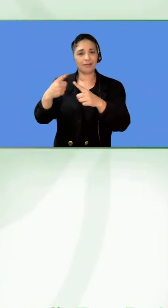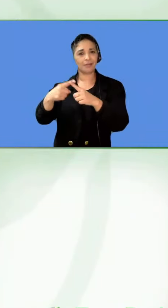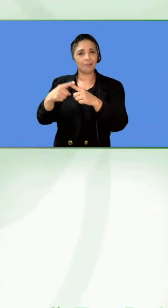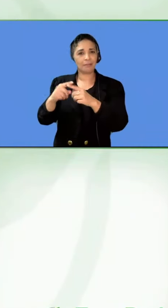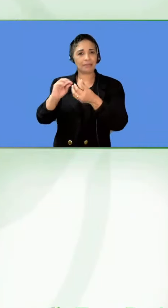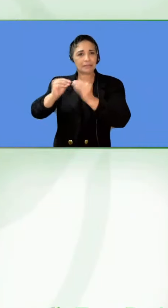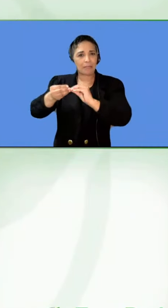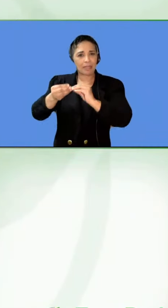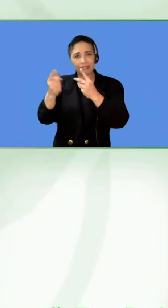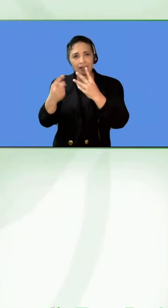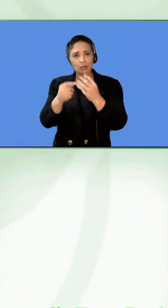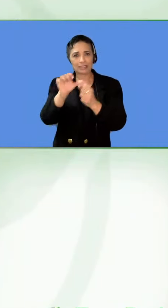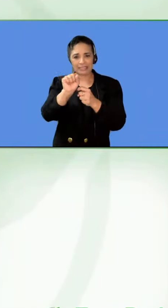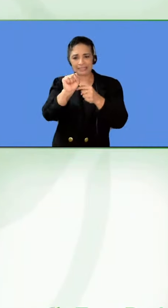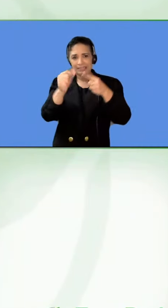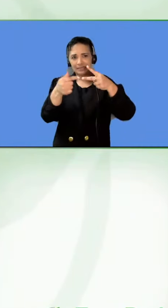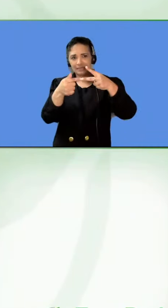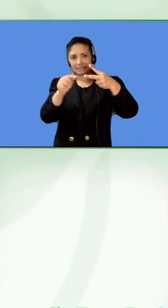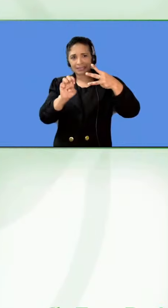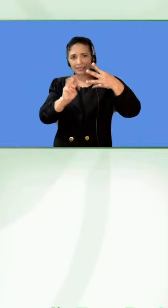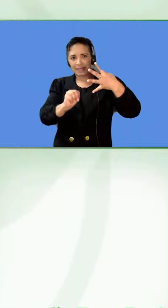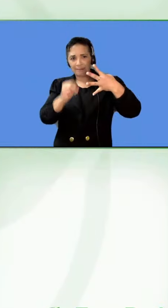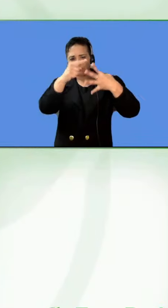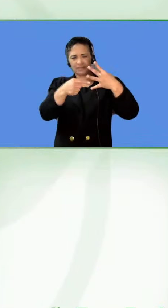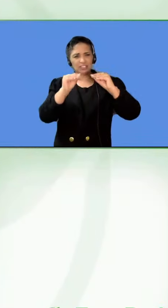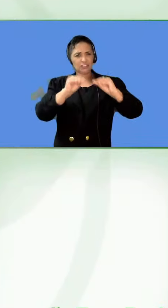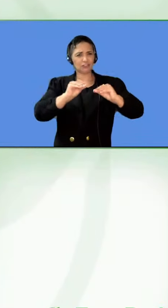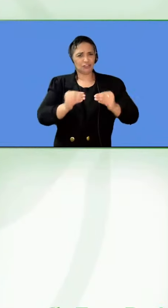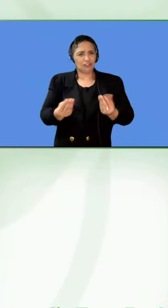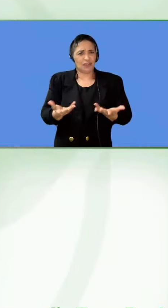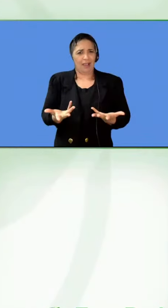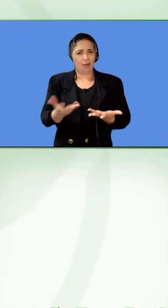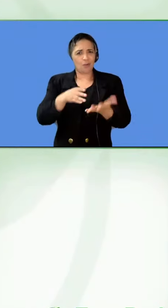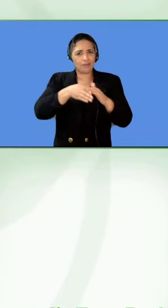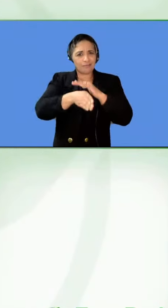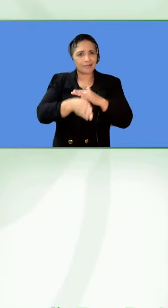To whom? QUESTION FROM FLOOR: To any student, and maybe